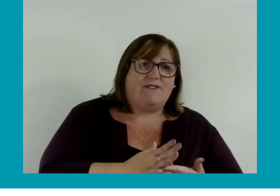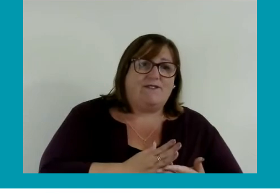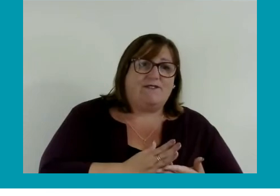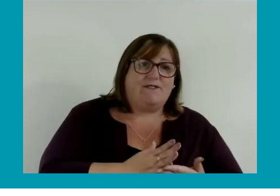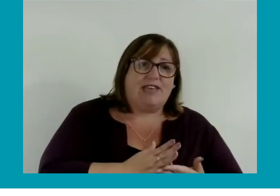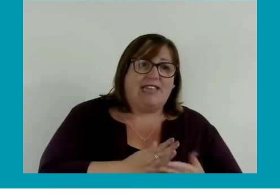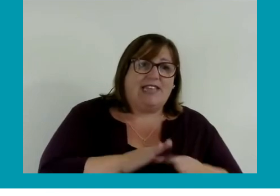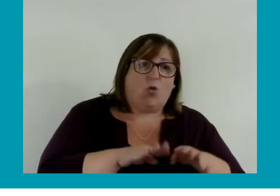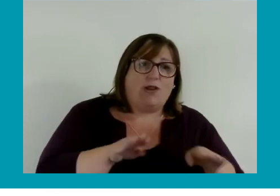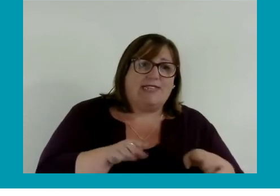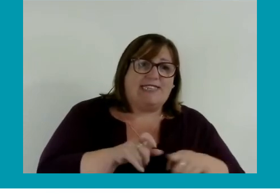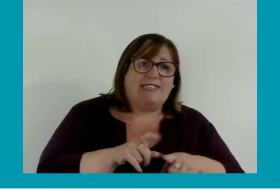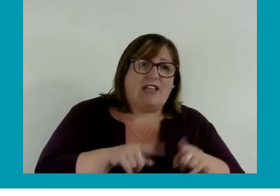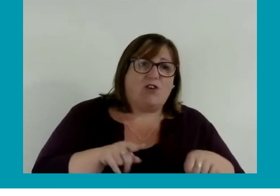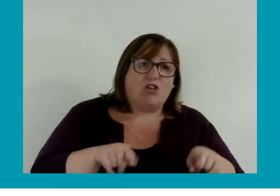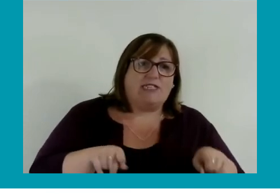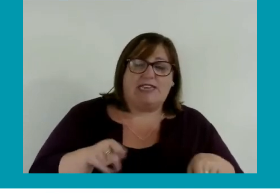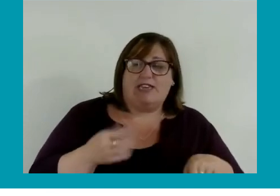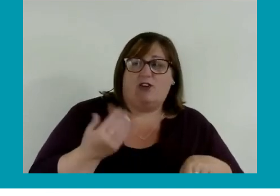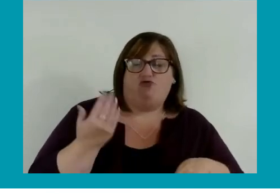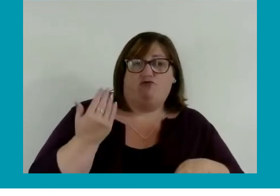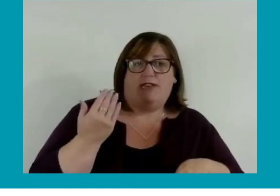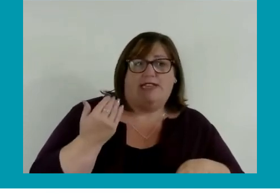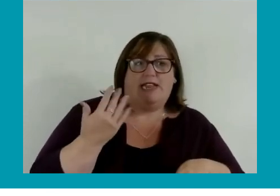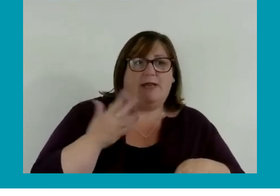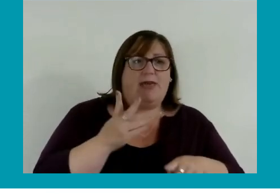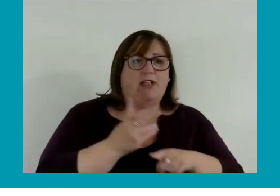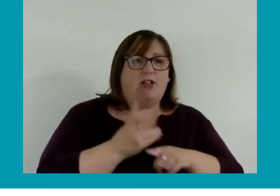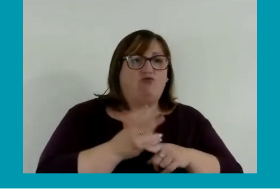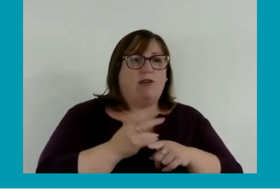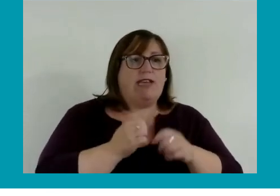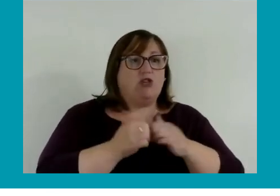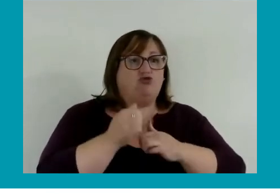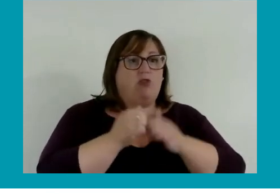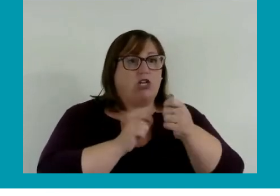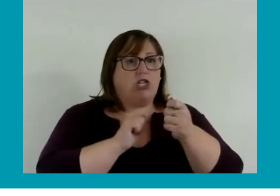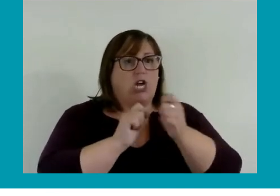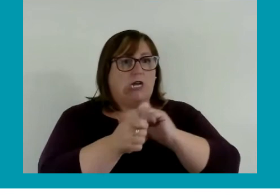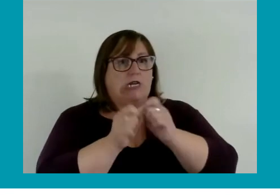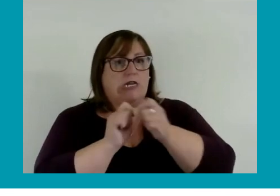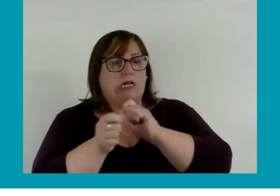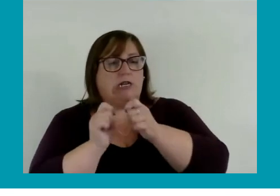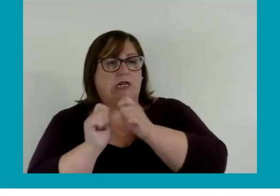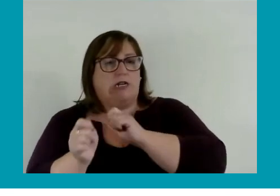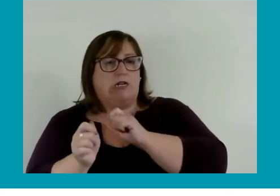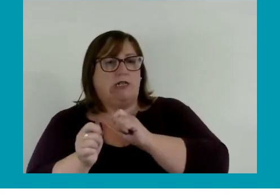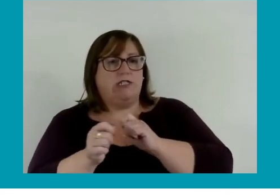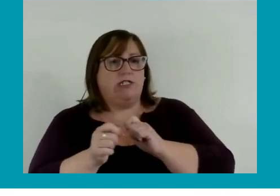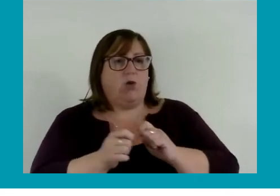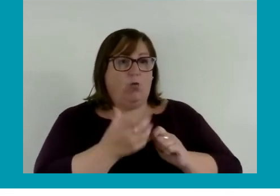a restructure and out of that has become a big team focused solely on diversity and inclusion